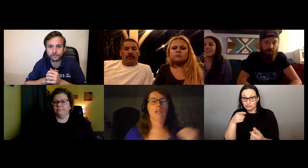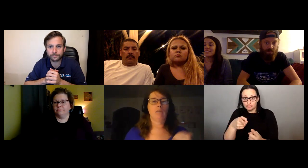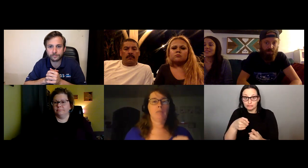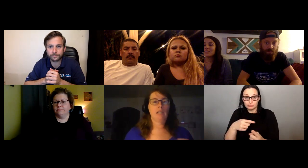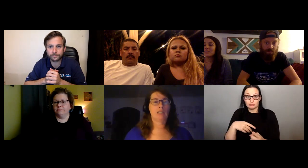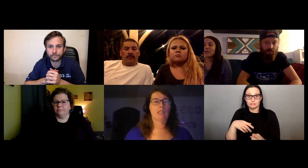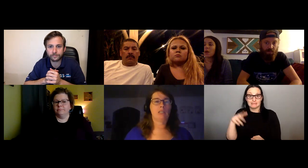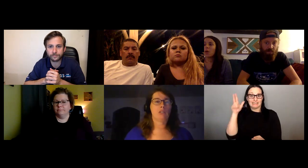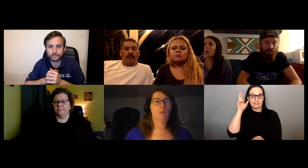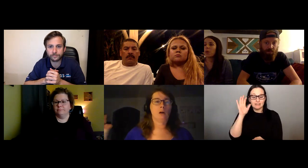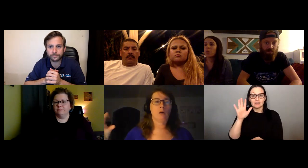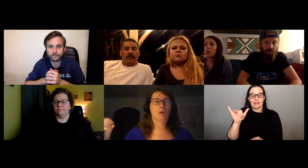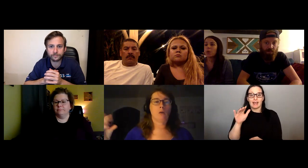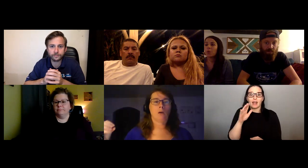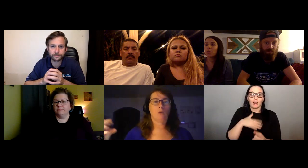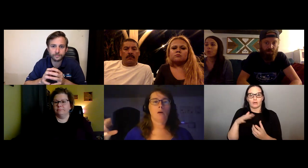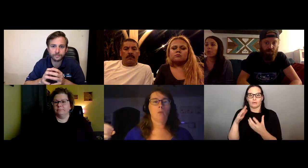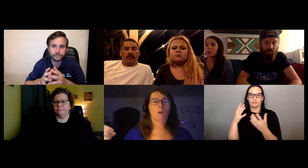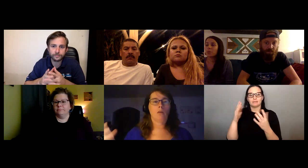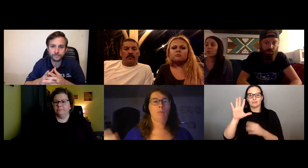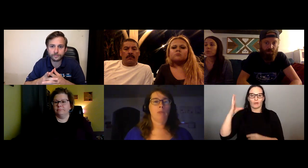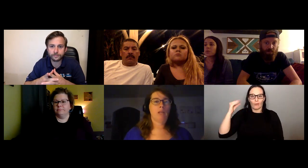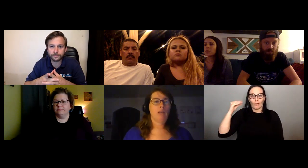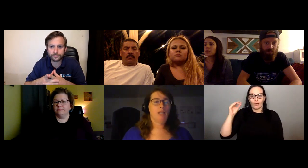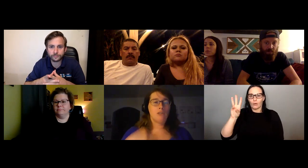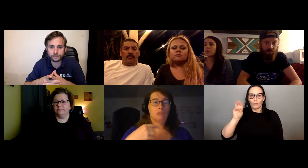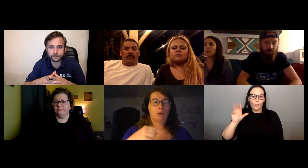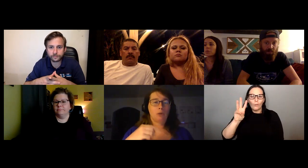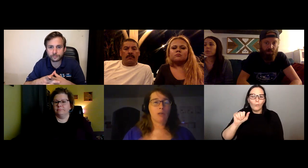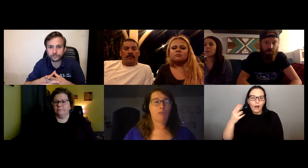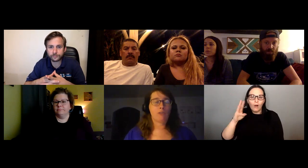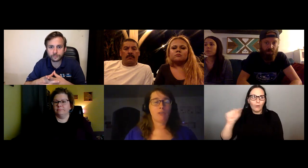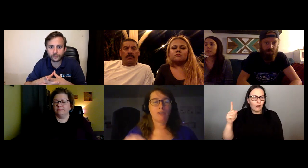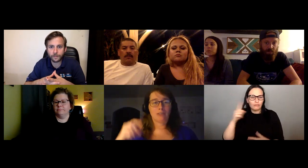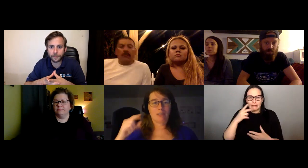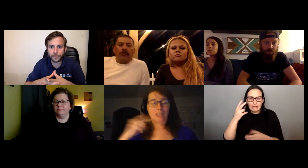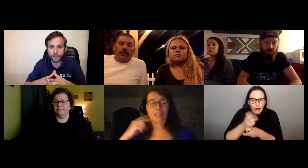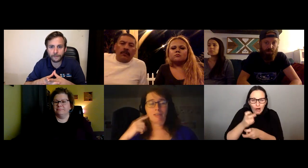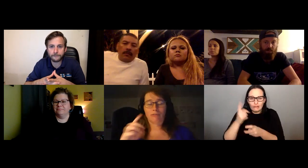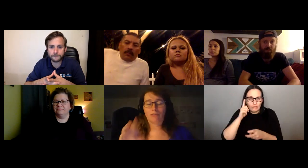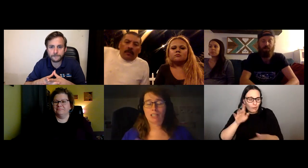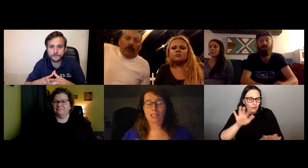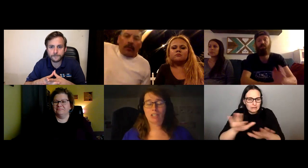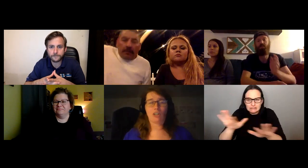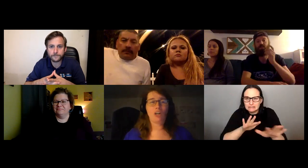peanuts teacher want want i know it's probably hard for